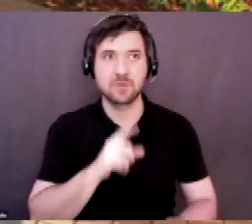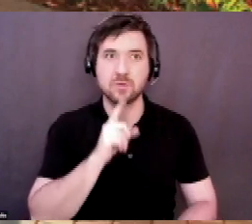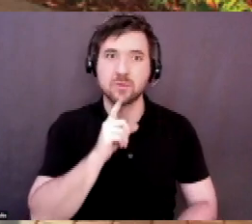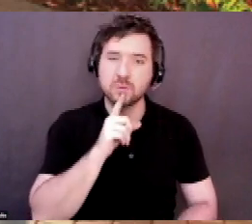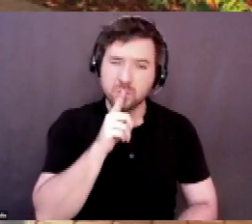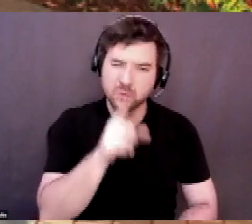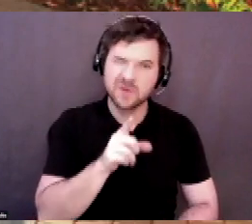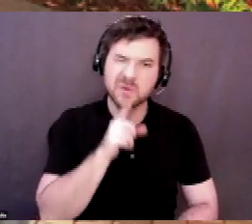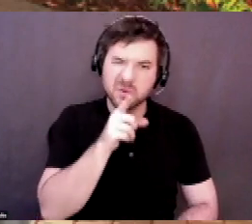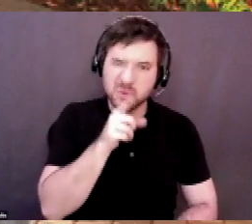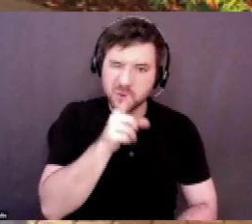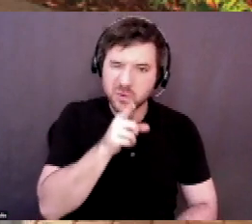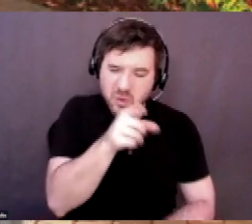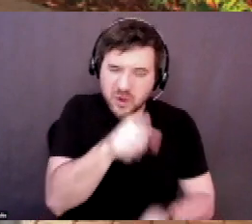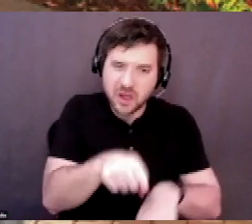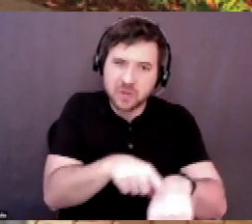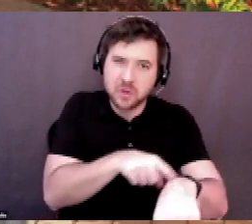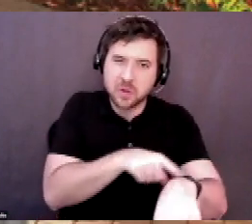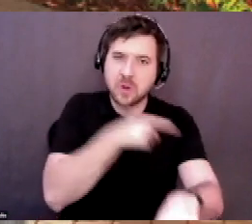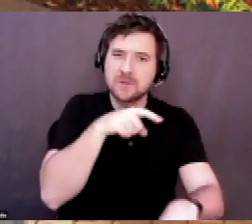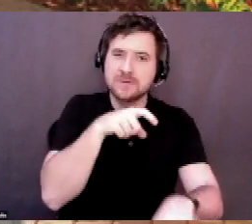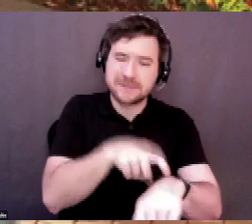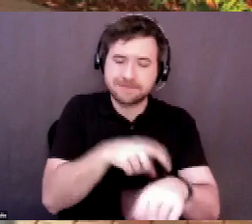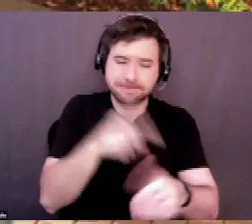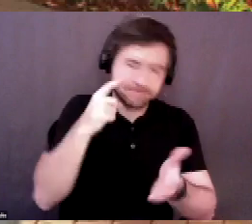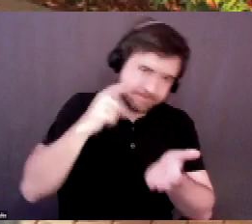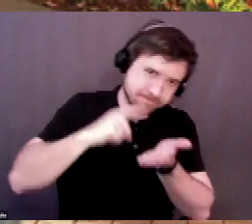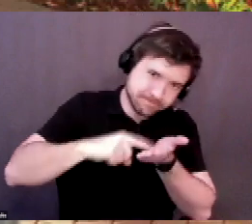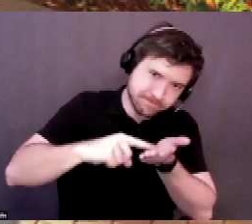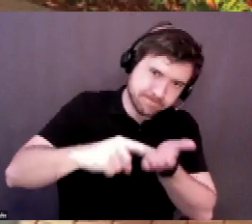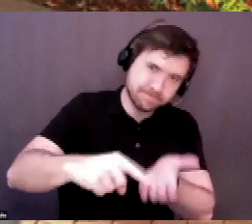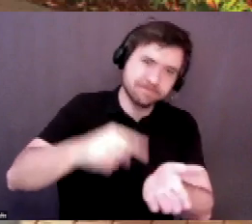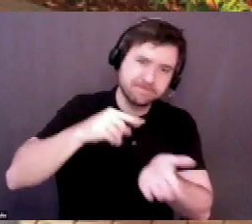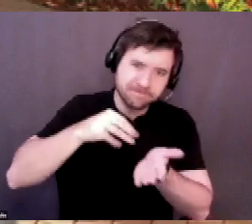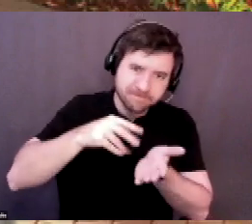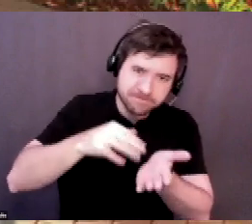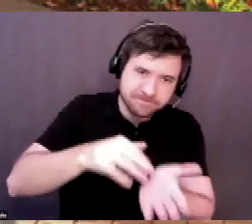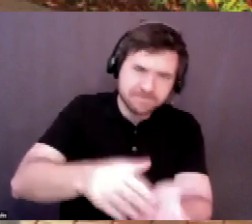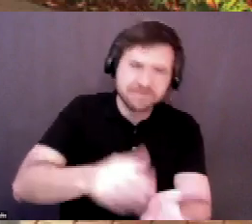to research and try to figure out how I was going to do things.